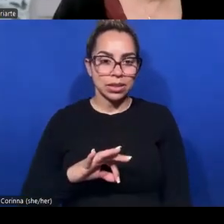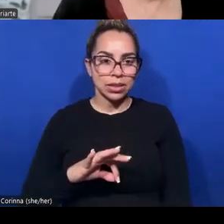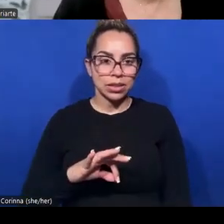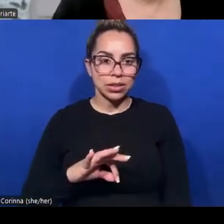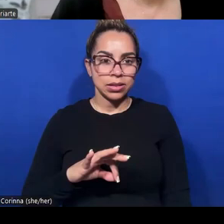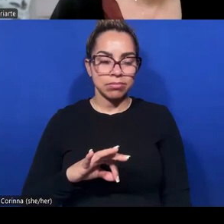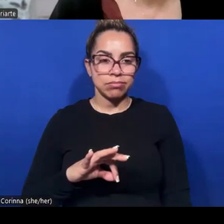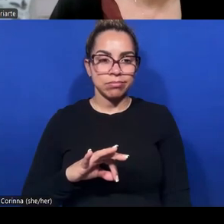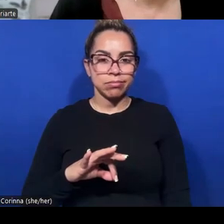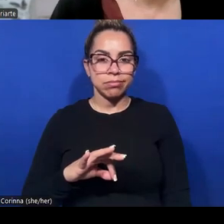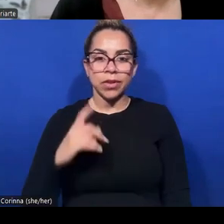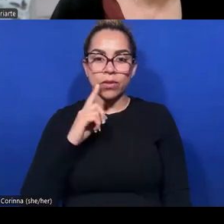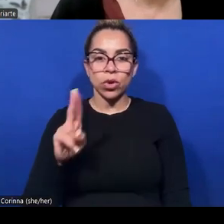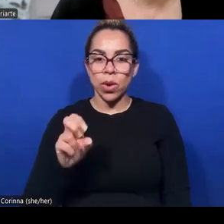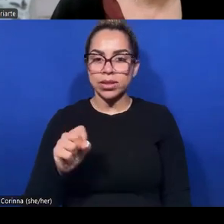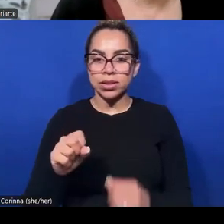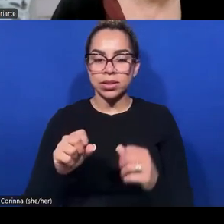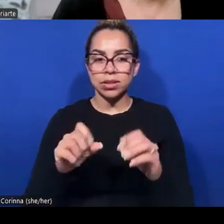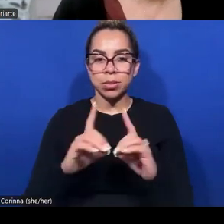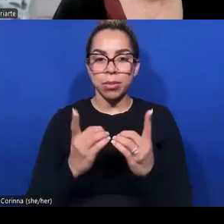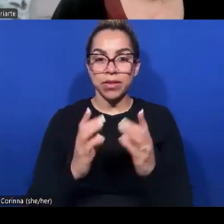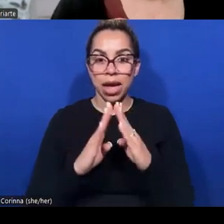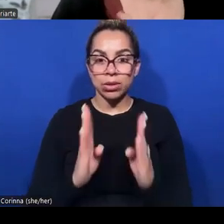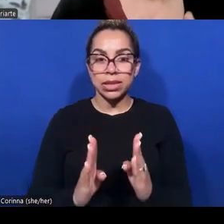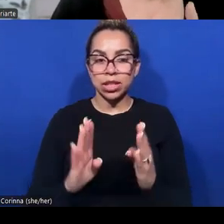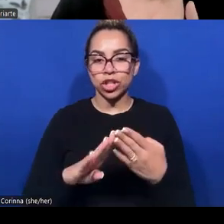the US Department of Housing and Urban Development SNAP